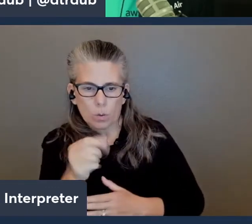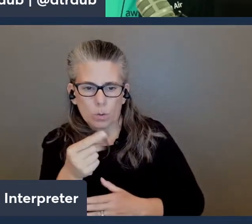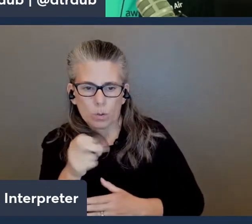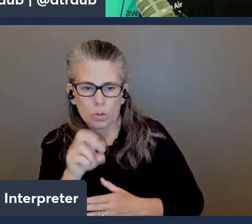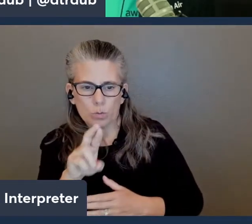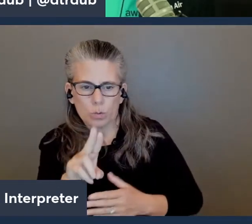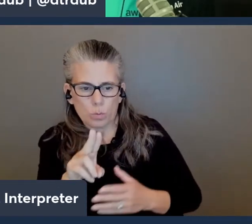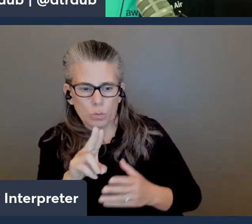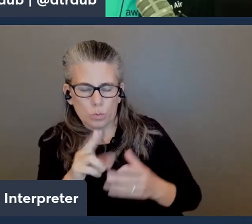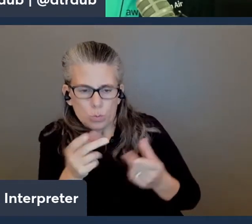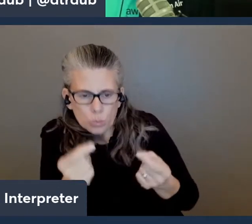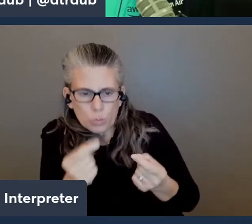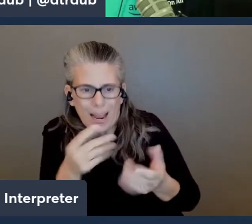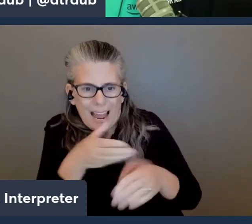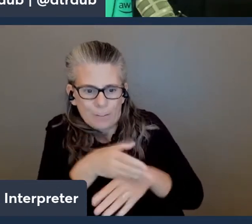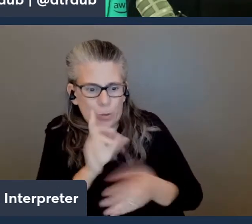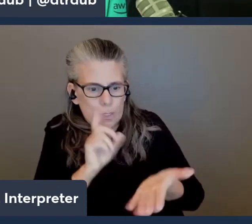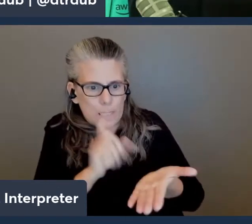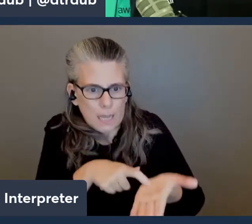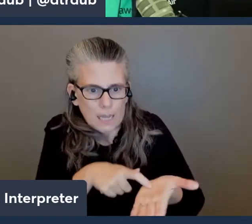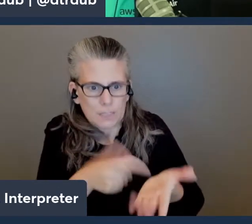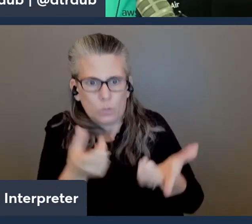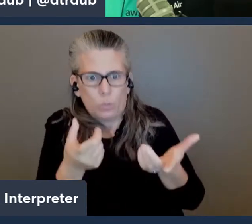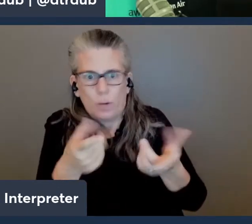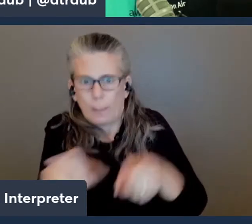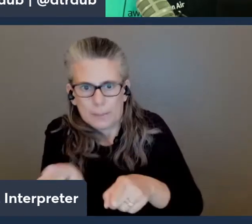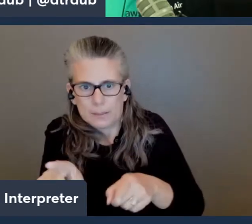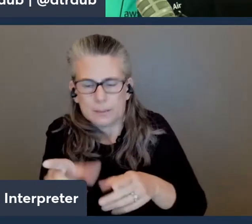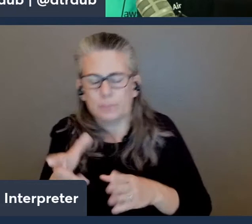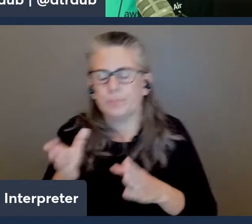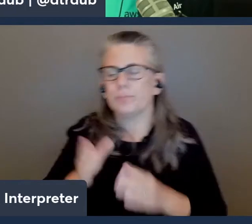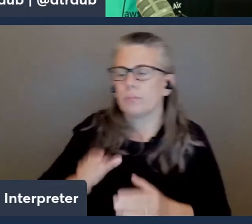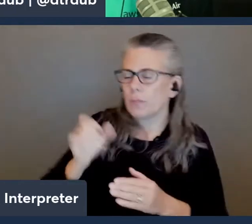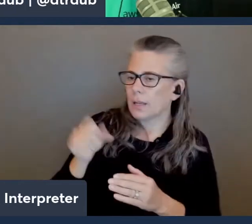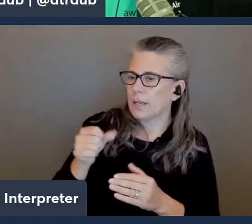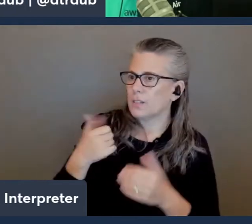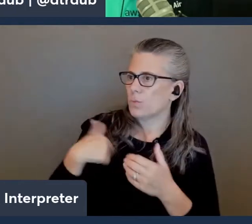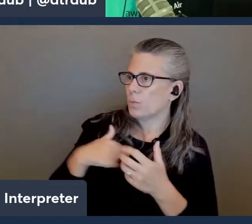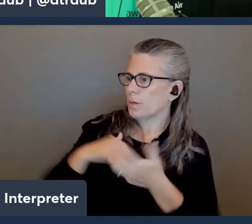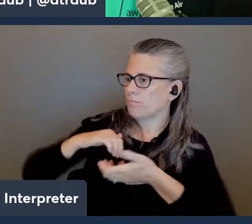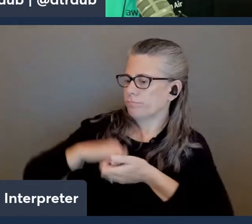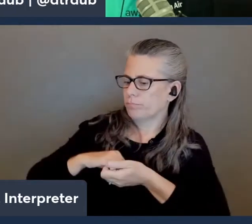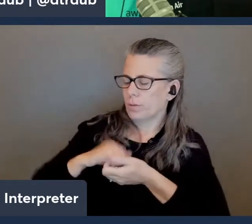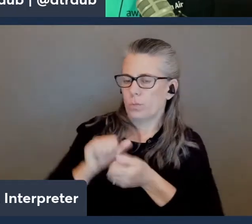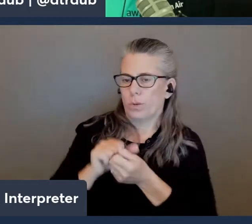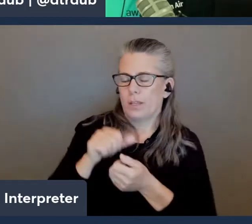So, let's see, we've teamed up with AWS Secrets Manager, which is the secret store service. Right.